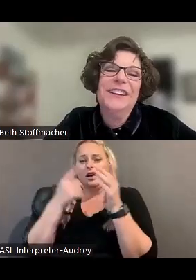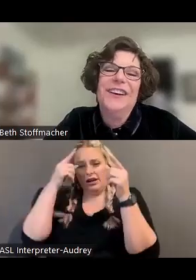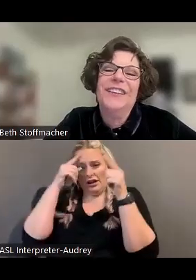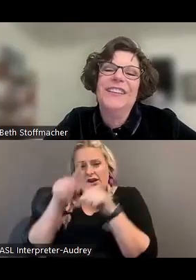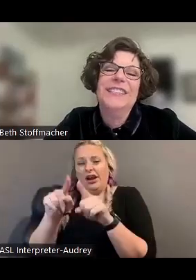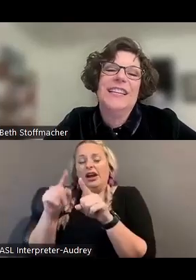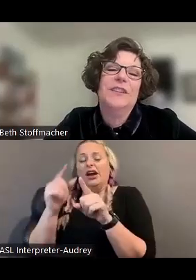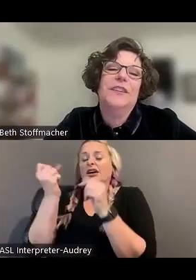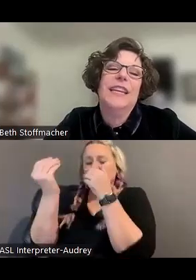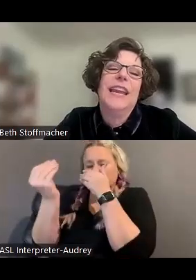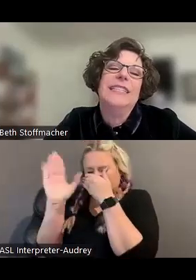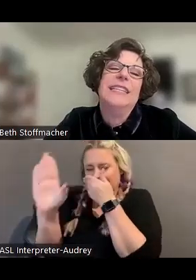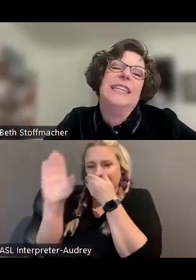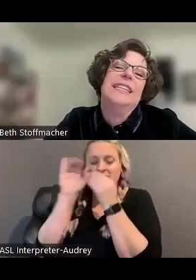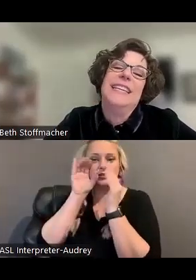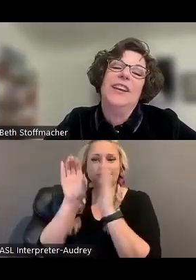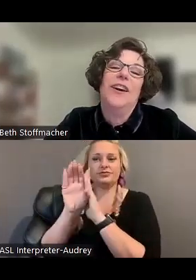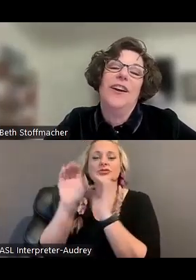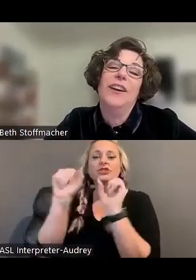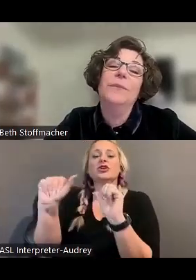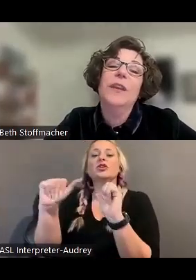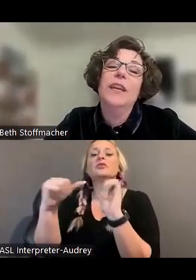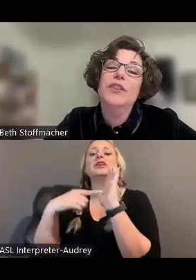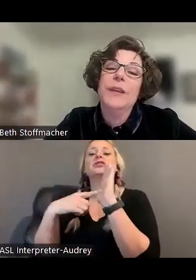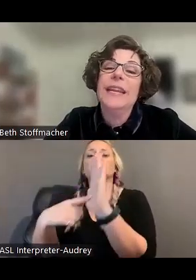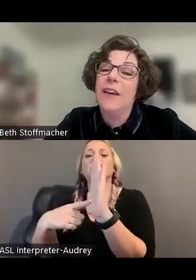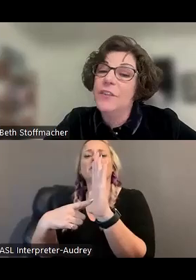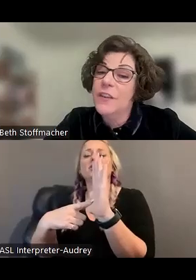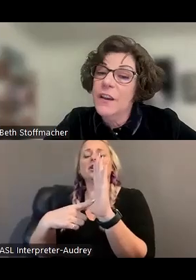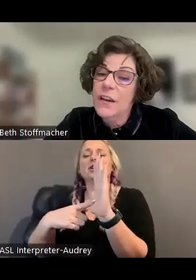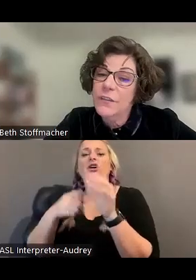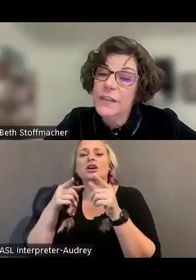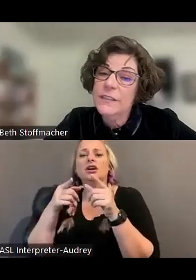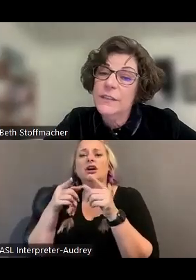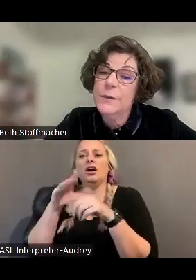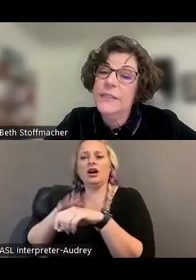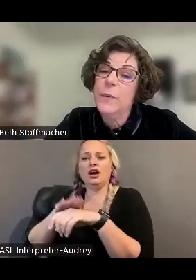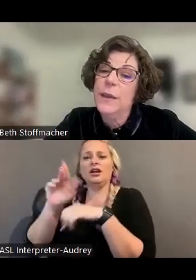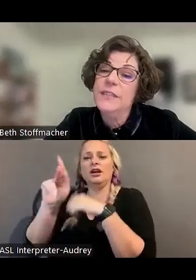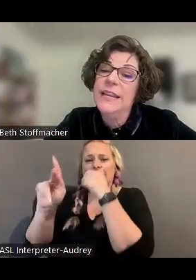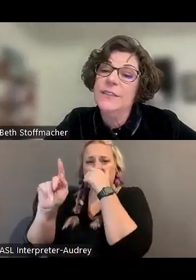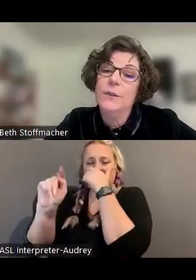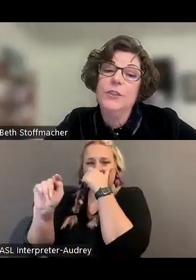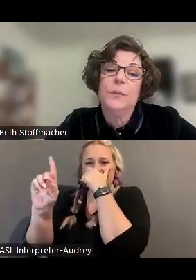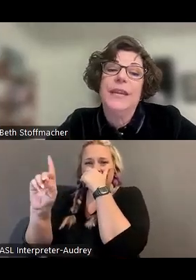on the center for KTDRR during and after the conference, through its website, social media,